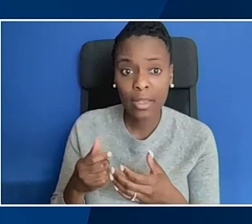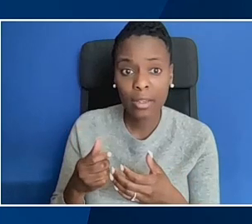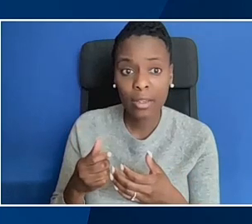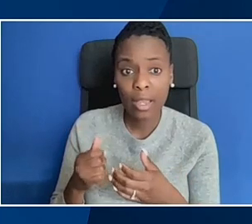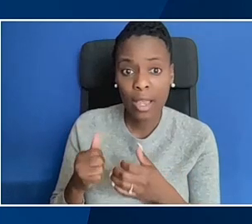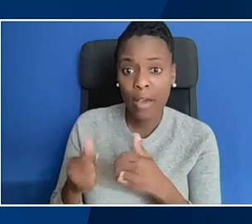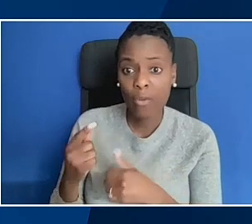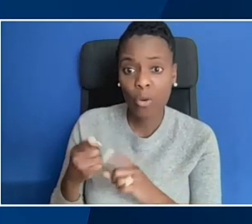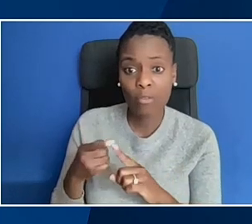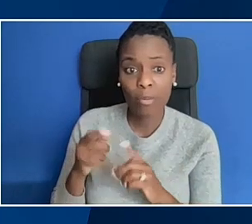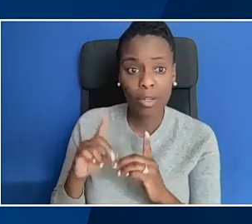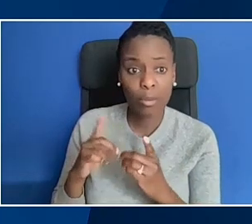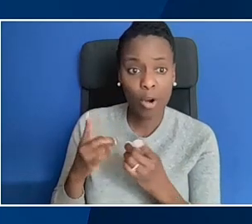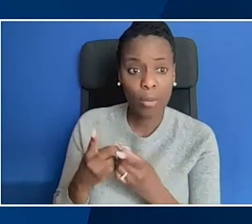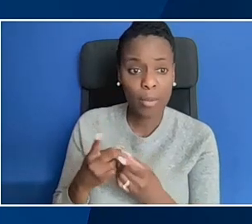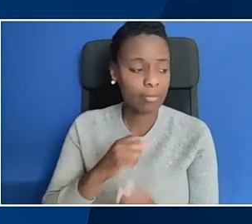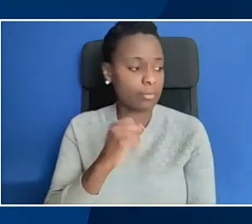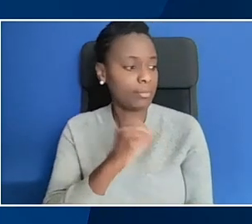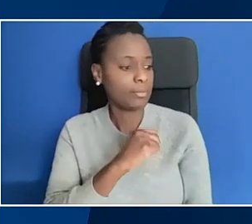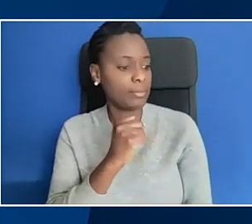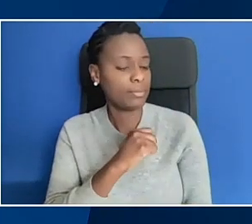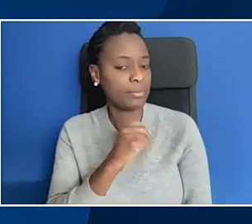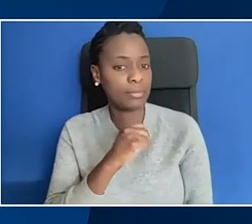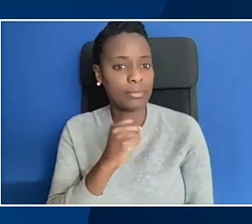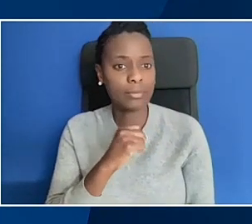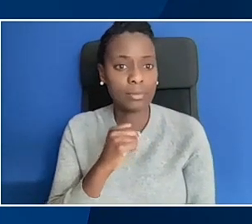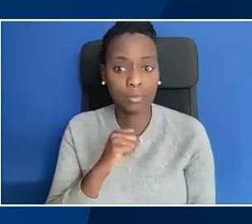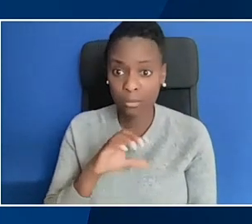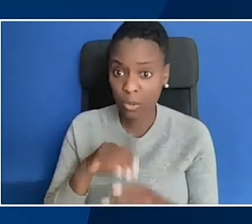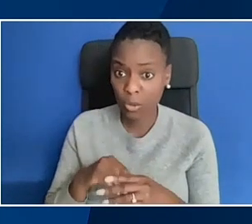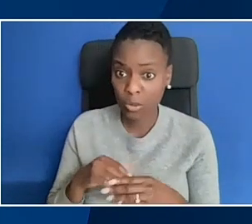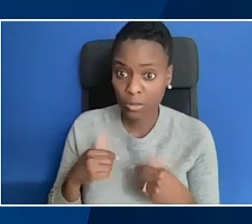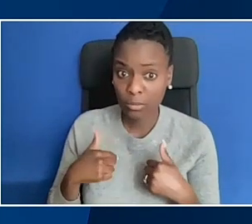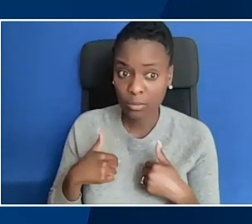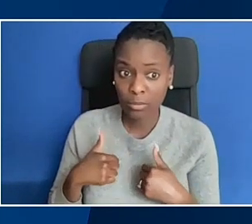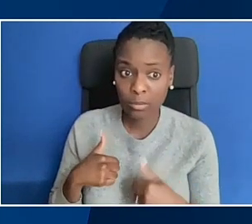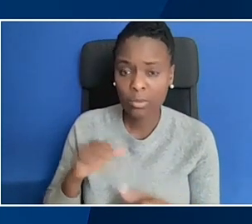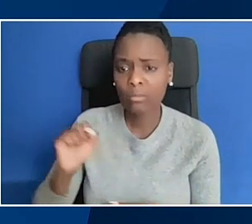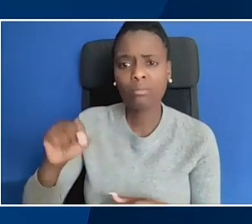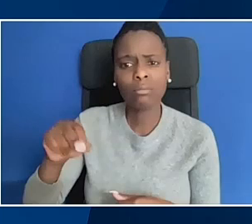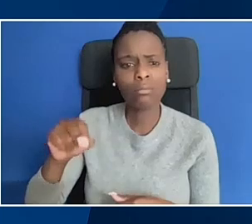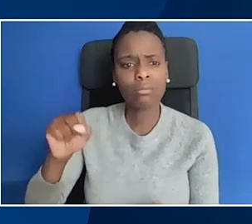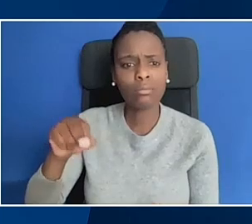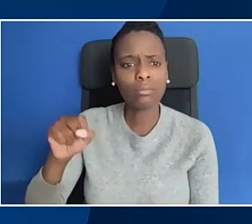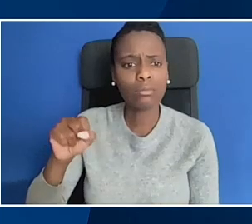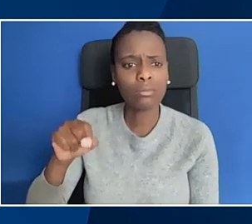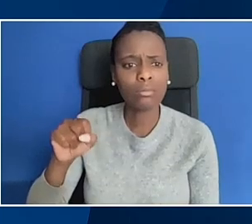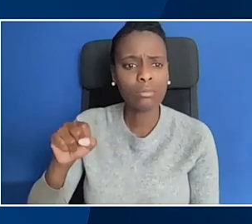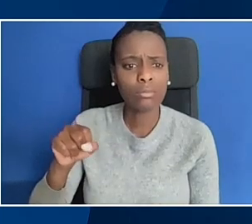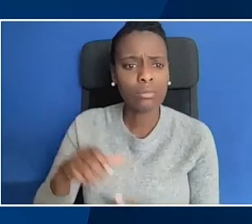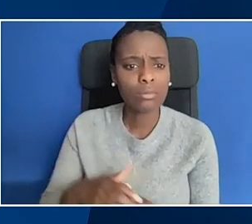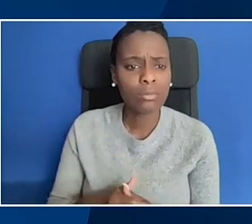Yes. Oh. Including me? Yeah, I mean, I would say first, I guess